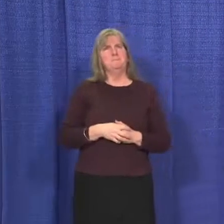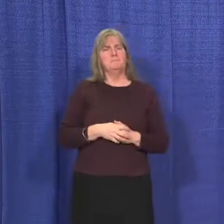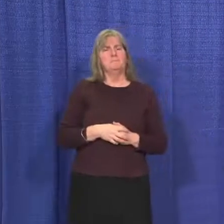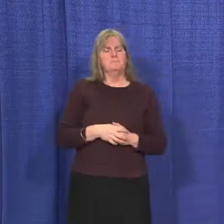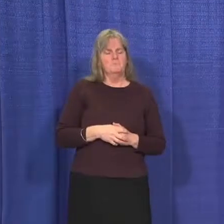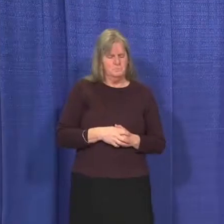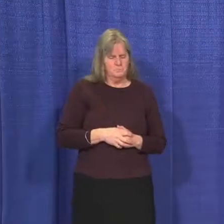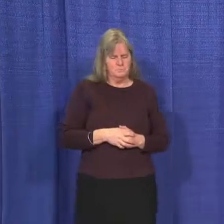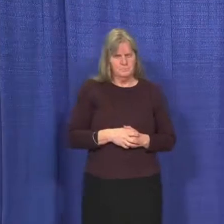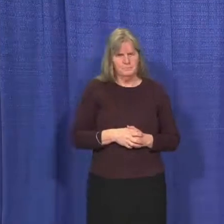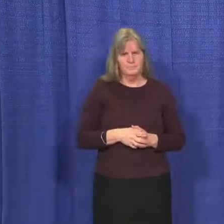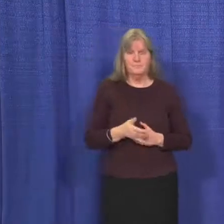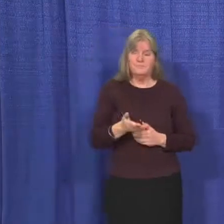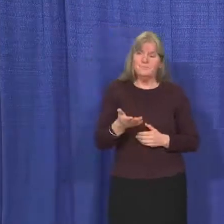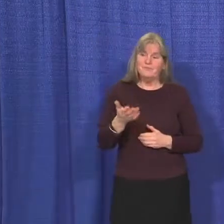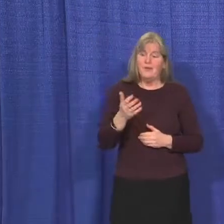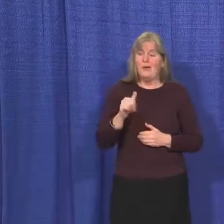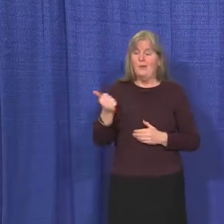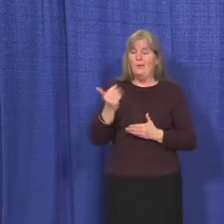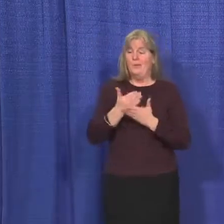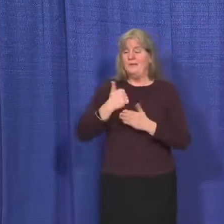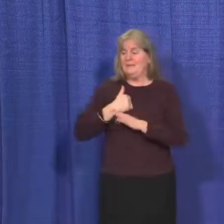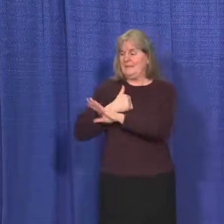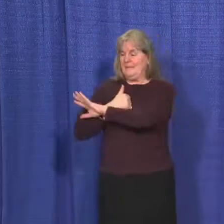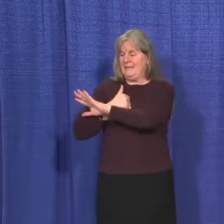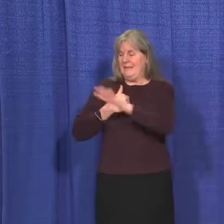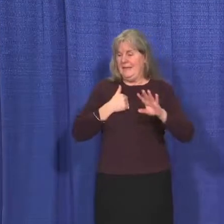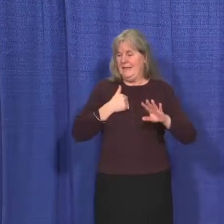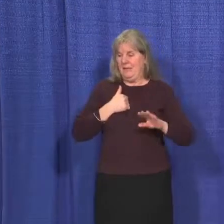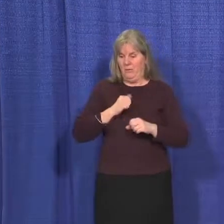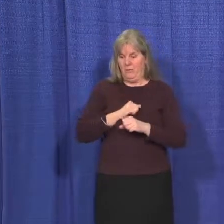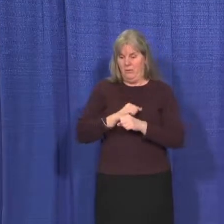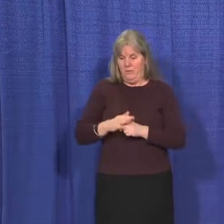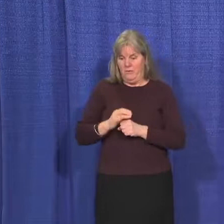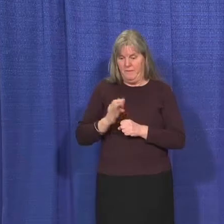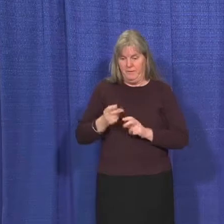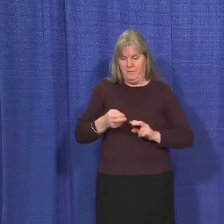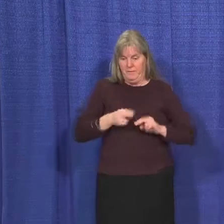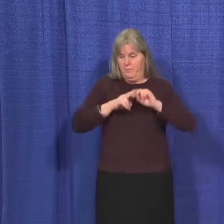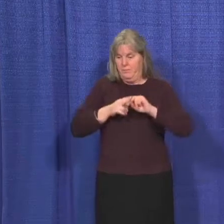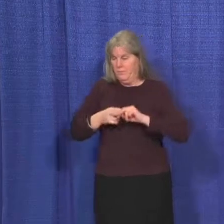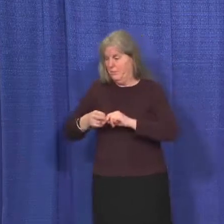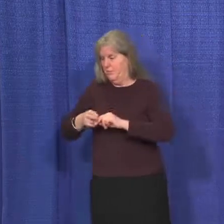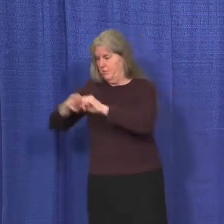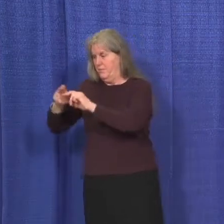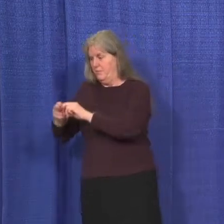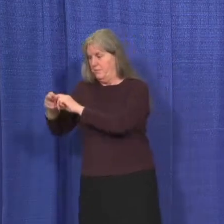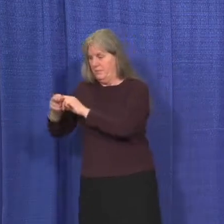Yukoners as we can reach. While the rest of the country grapples with a rise in new variants in a definite third